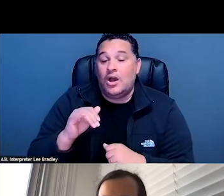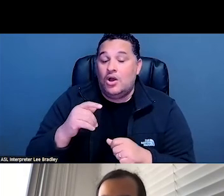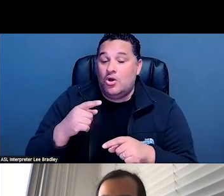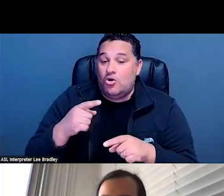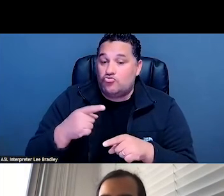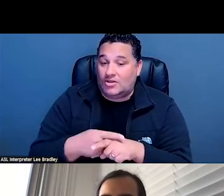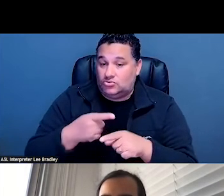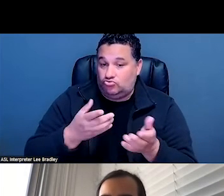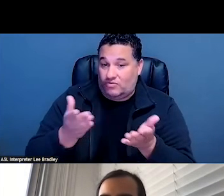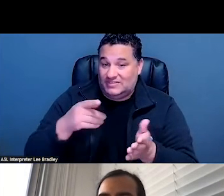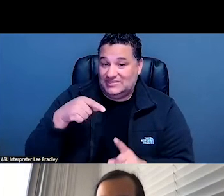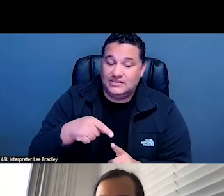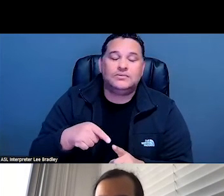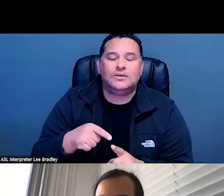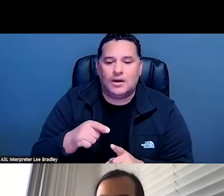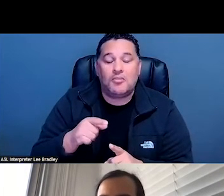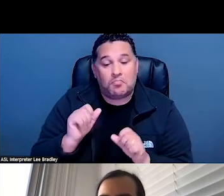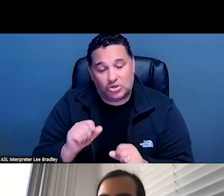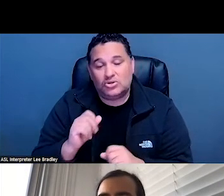RECREATIONAL CANNABI